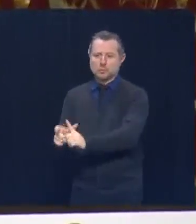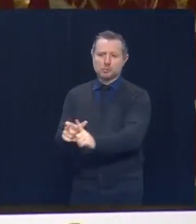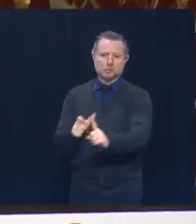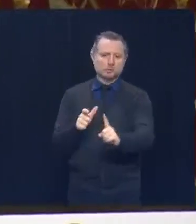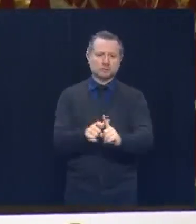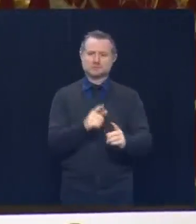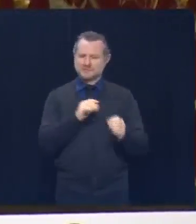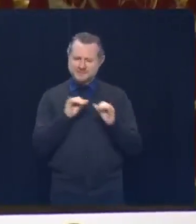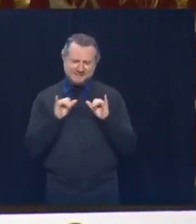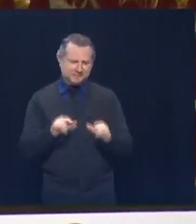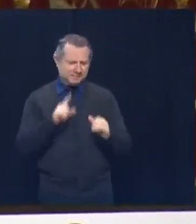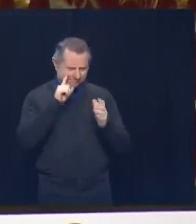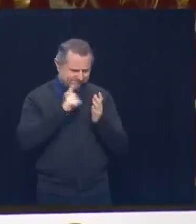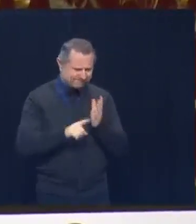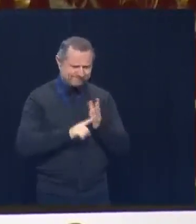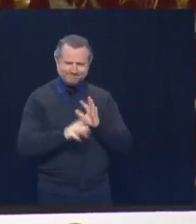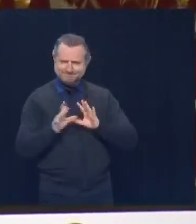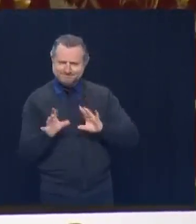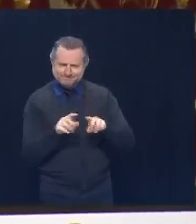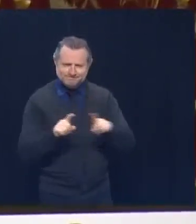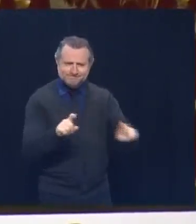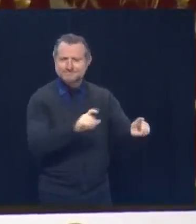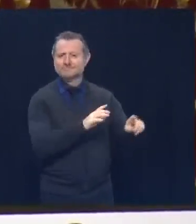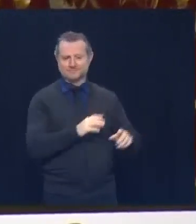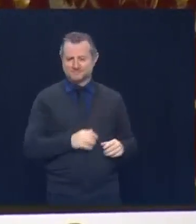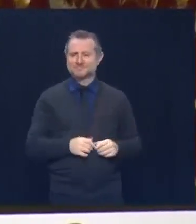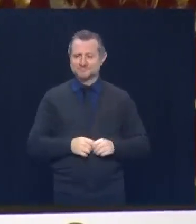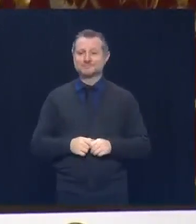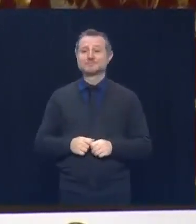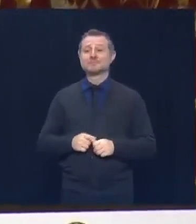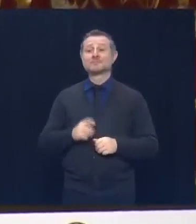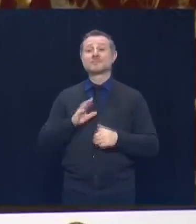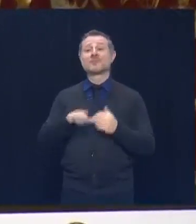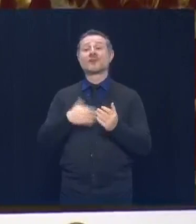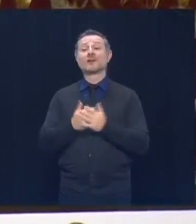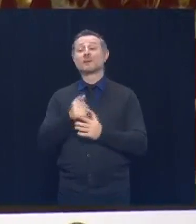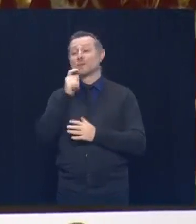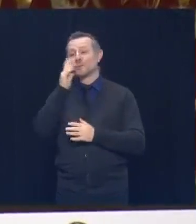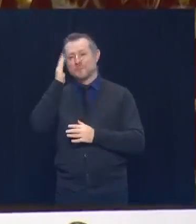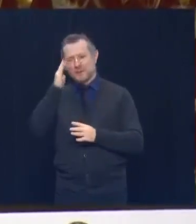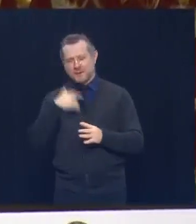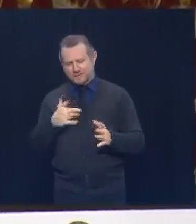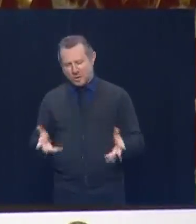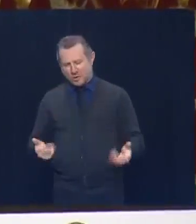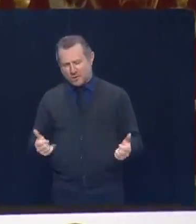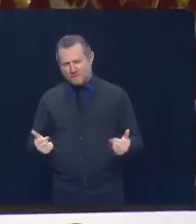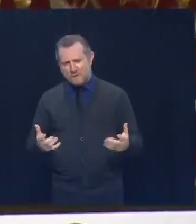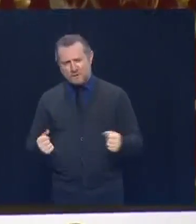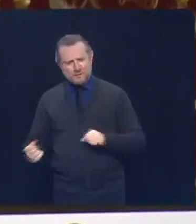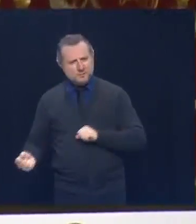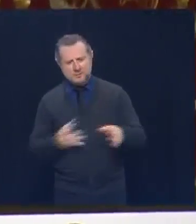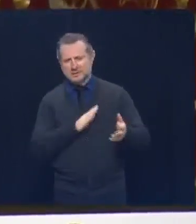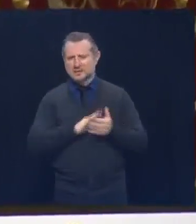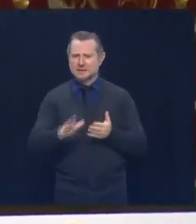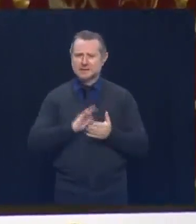EVERY PRISONER TAKING PRECAUTIONS AND ANYONE POSITIVE IMMEDIATELY ISOLATED DOING ALL THE SAME CONTACT TRACING PROCEDURES YOU WOULD DO OUTSIDE